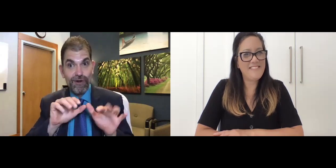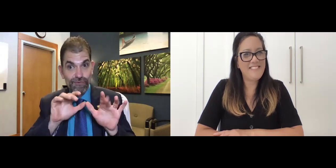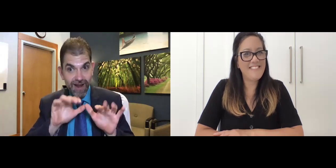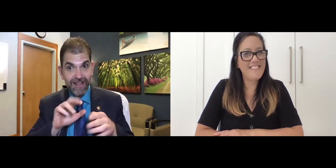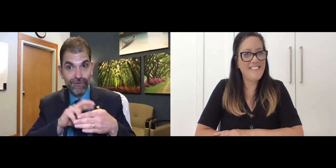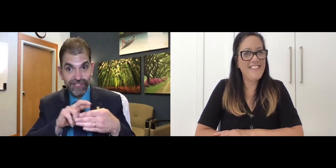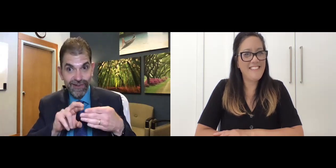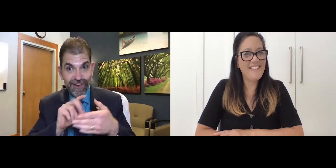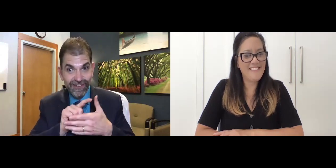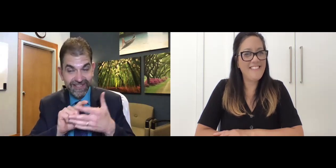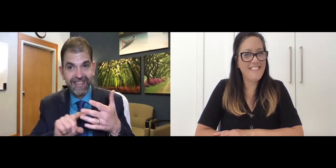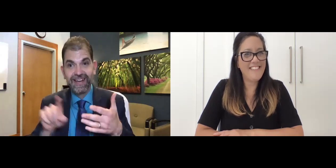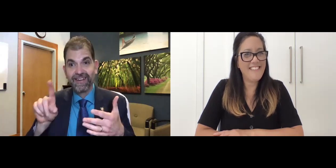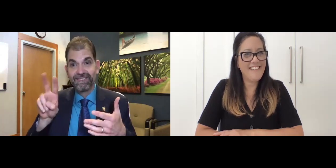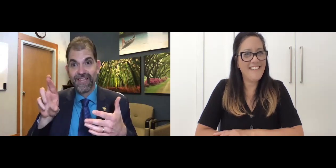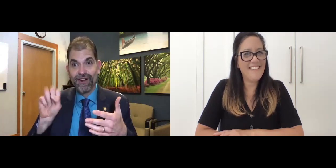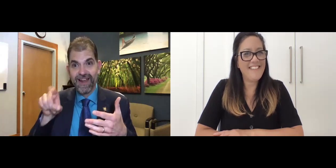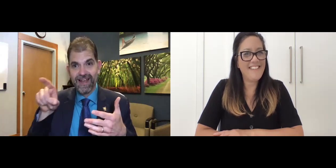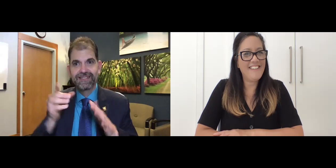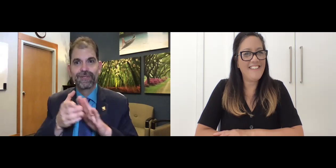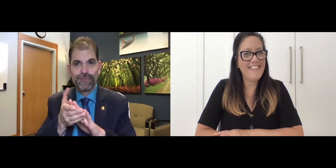and getting data and finding out the results.